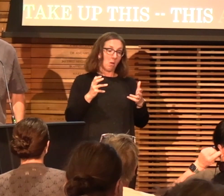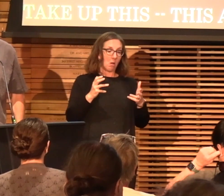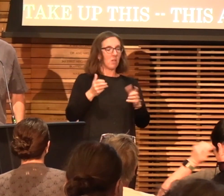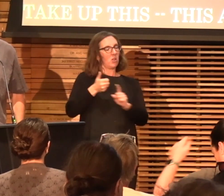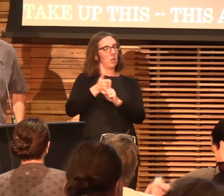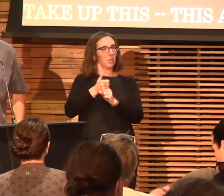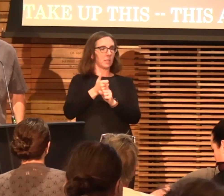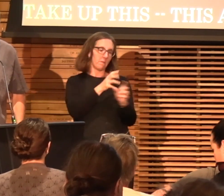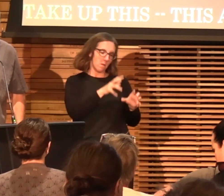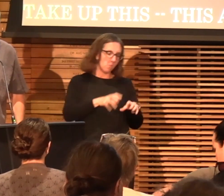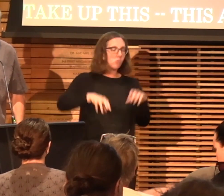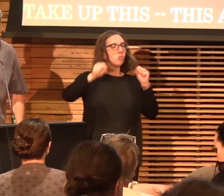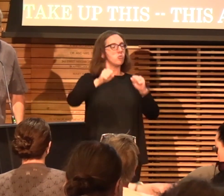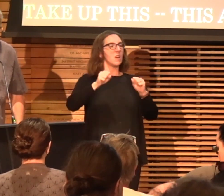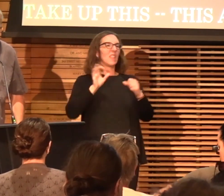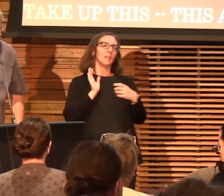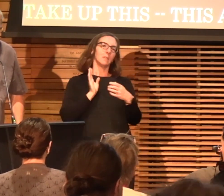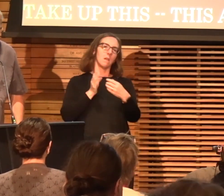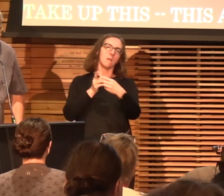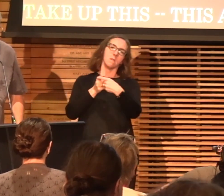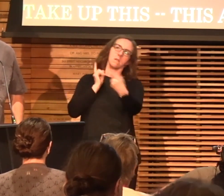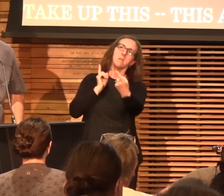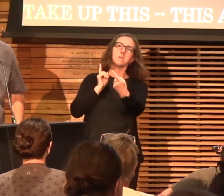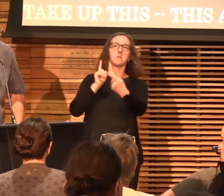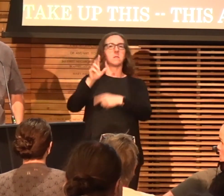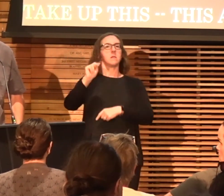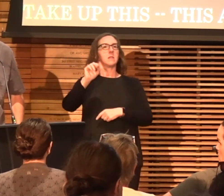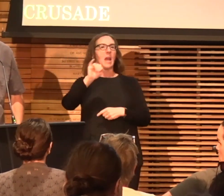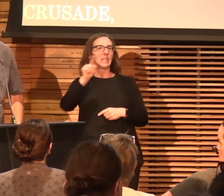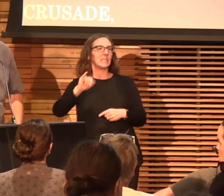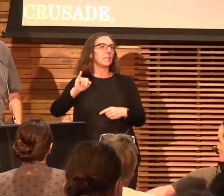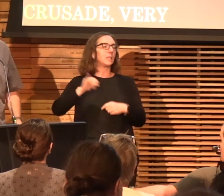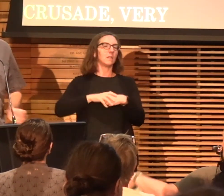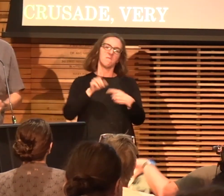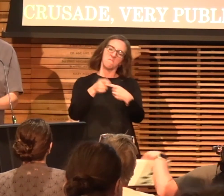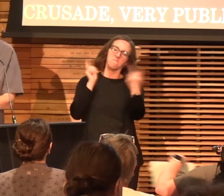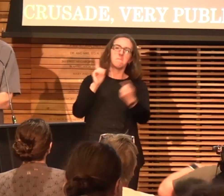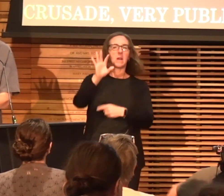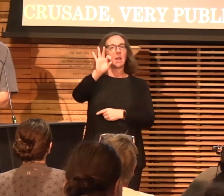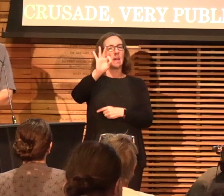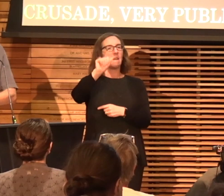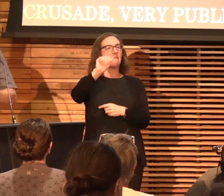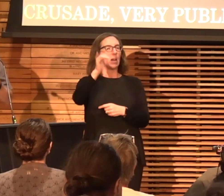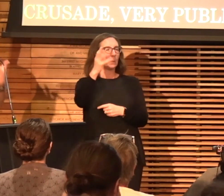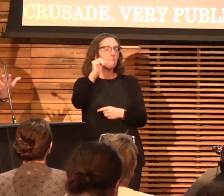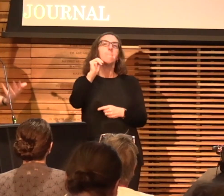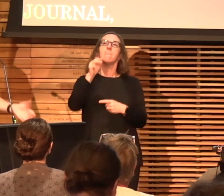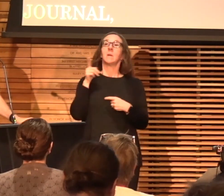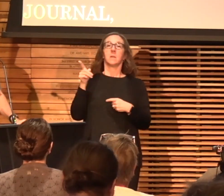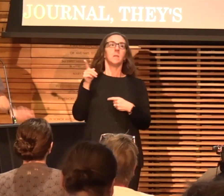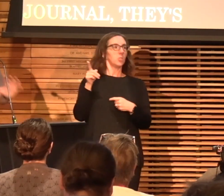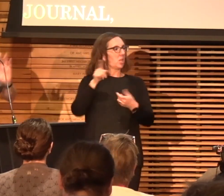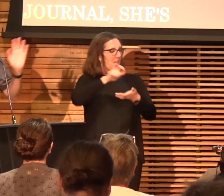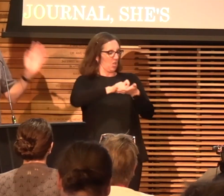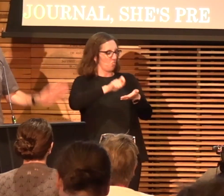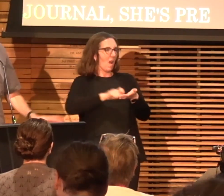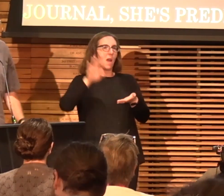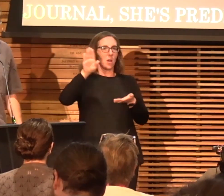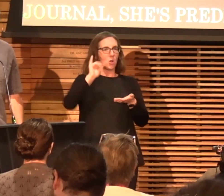anti-Nazi crusade very publicly. She's writing in her journal, she's predicting that her journal,